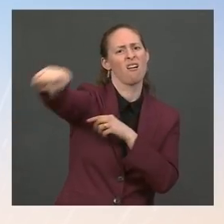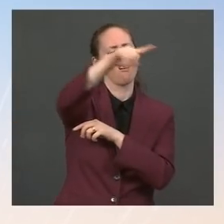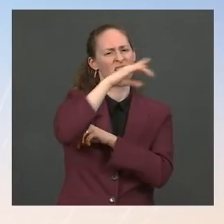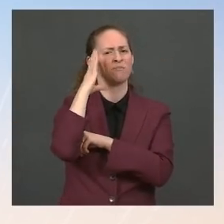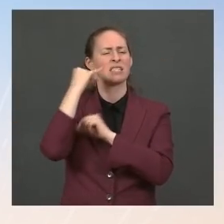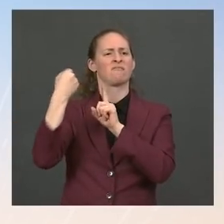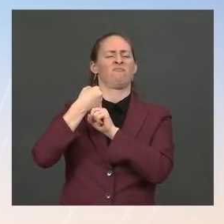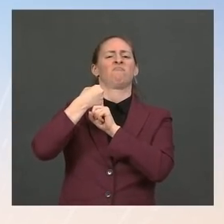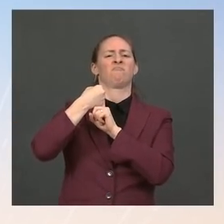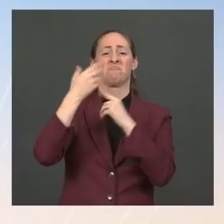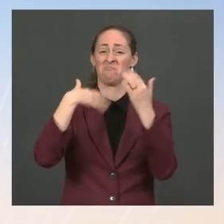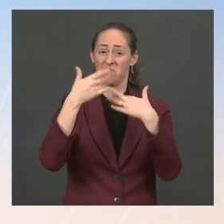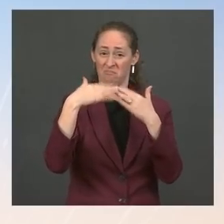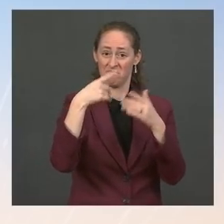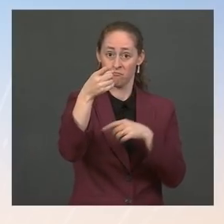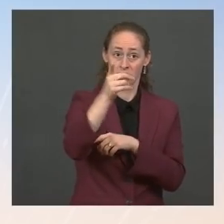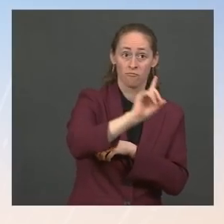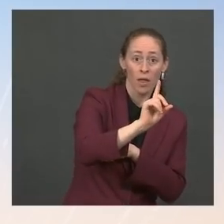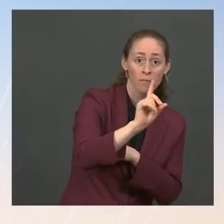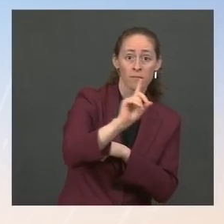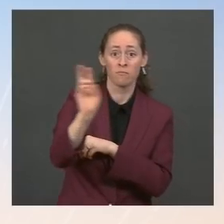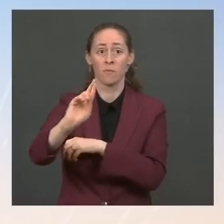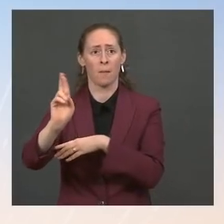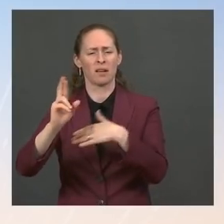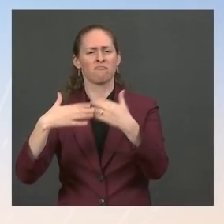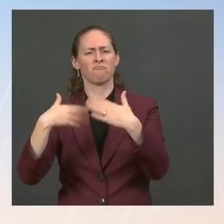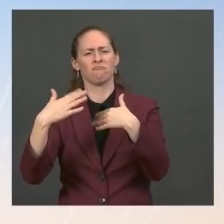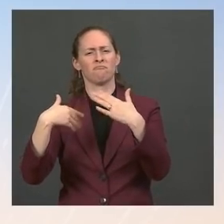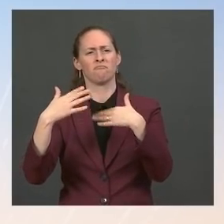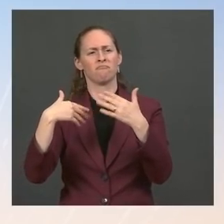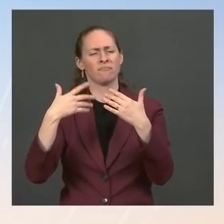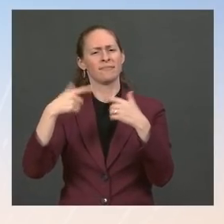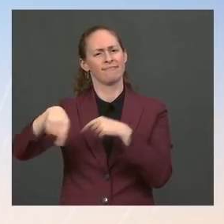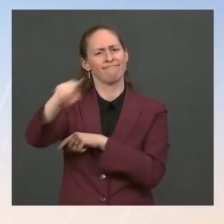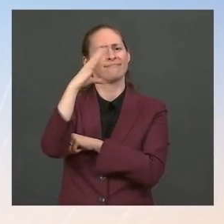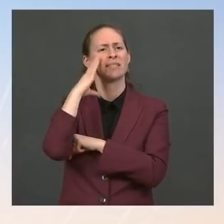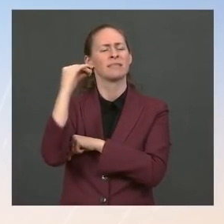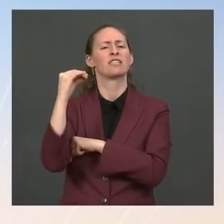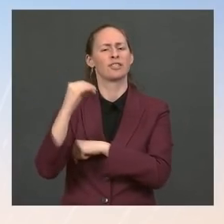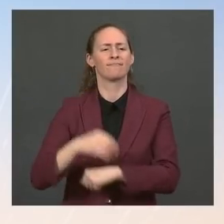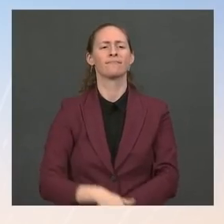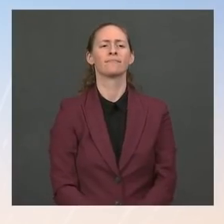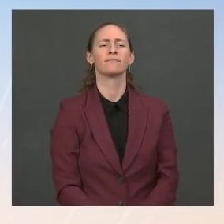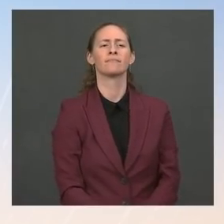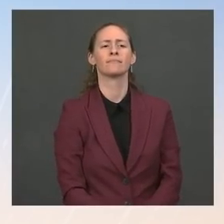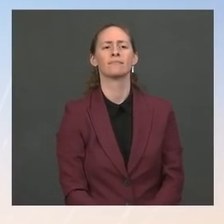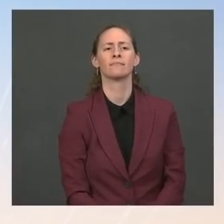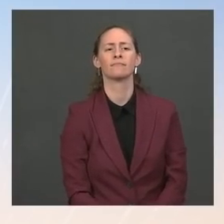I would note that everyone from the Federal Reserve to Wall Street agree with our assessment that inflation is already expected to be subs-